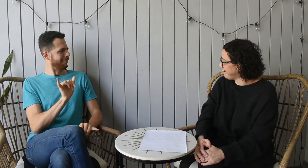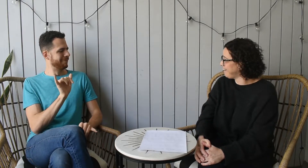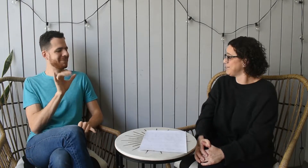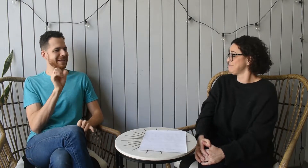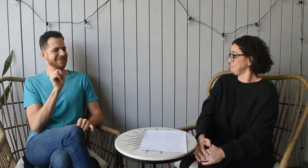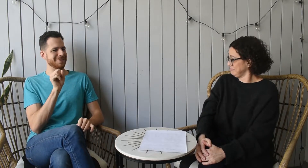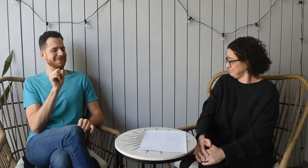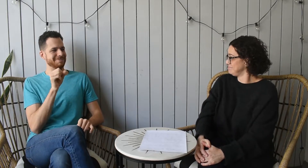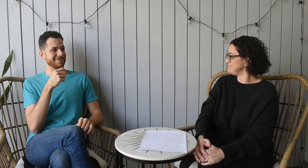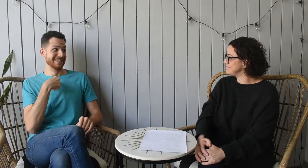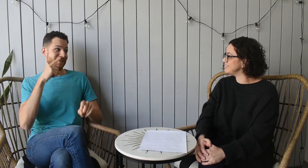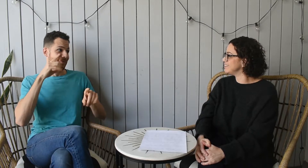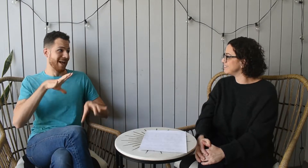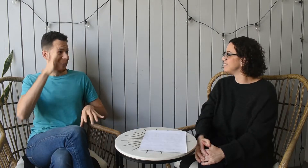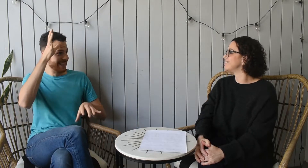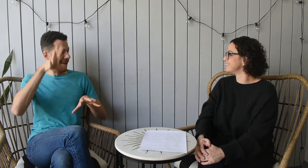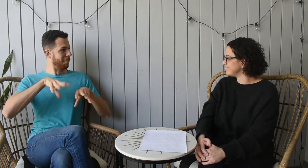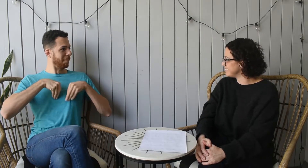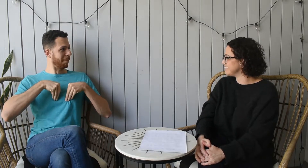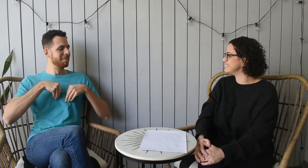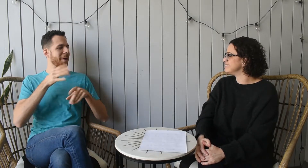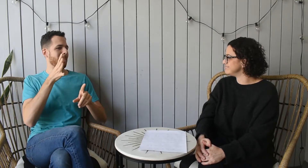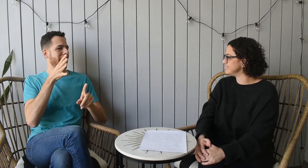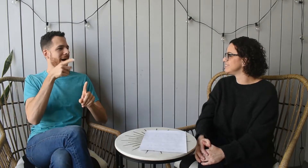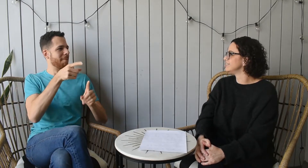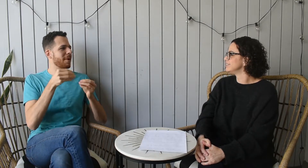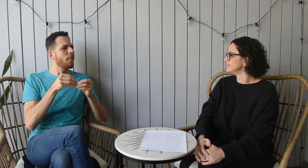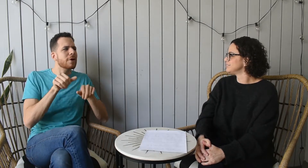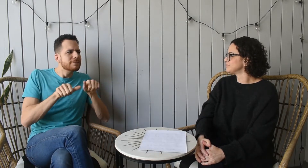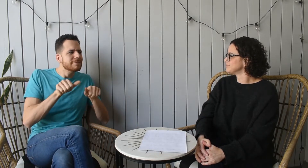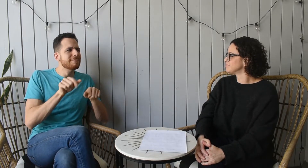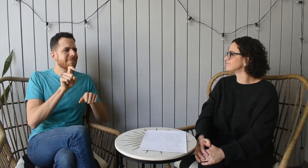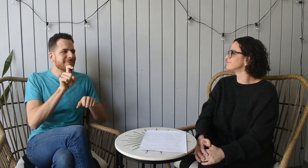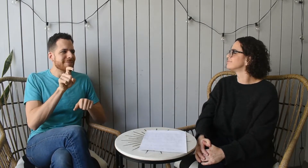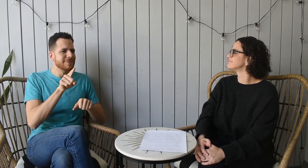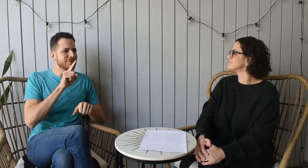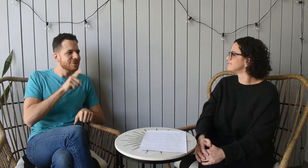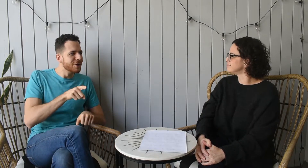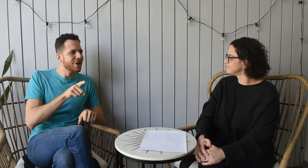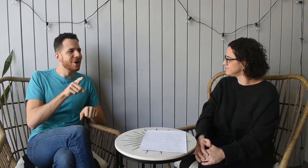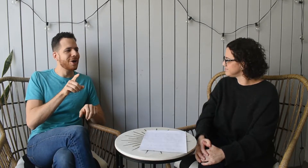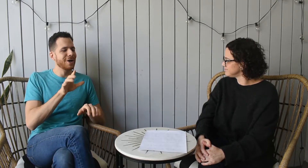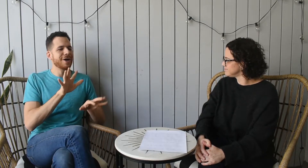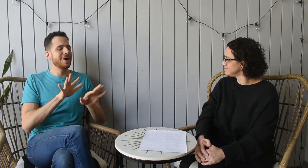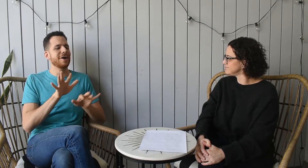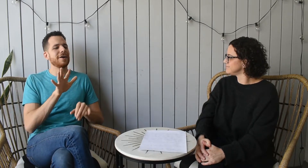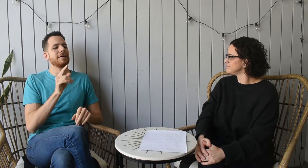I was like "Oh..." I was kind of shocked dad just accepted it. With mom, there was a little hesitation. You know like "are you sure?"